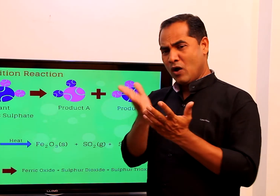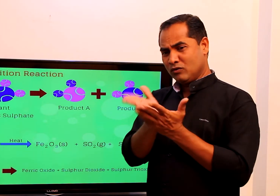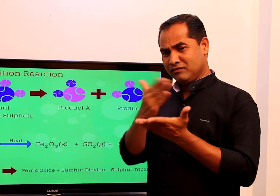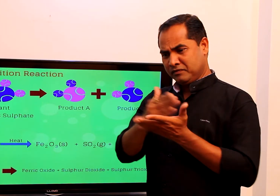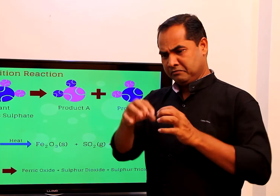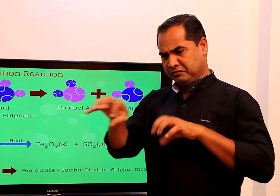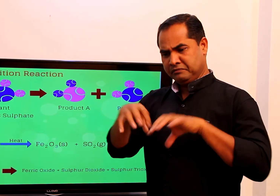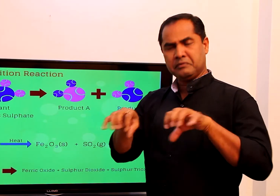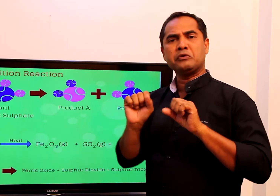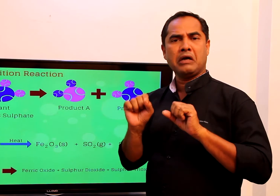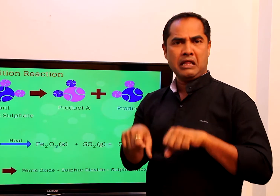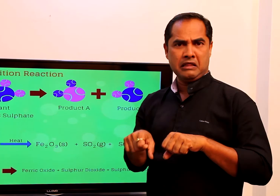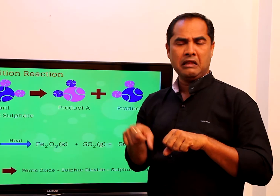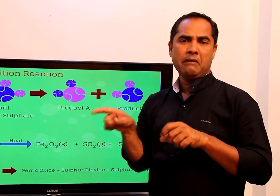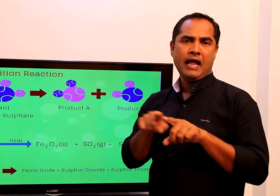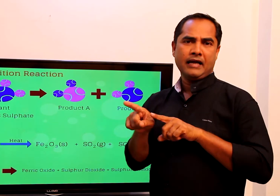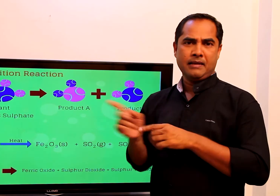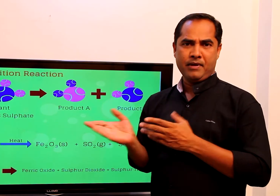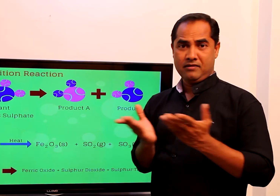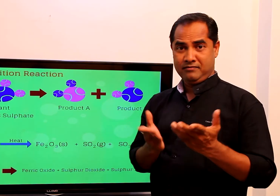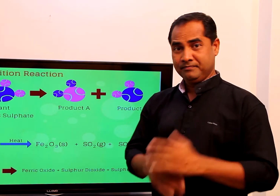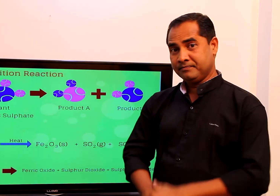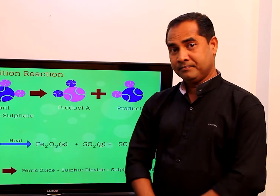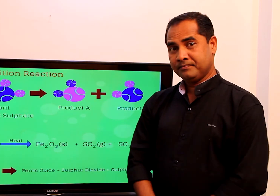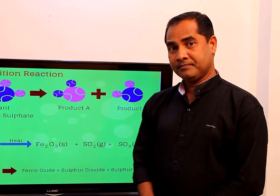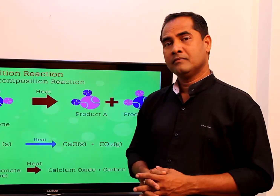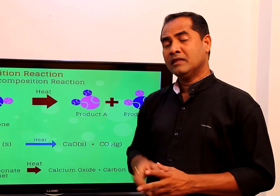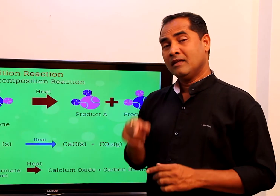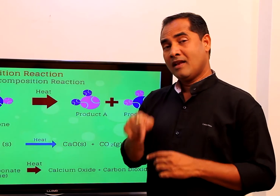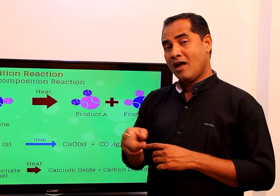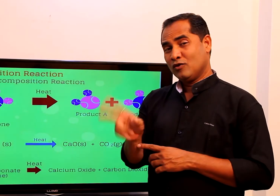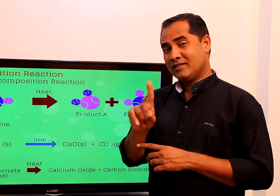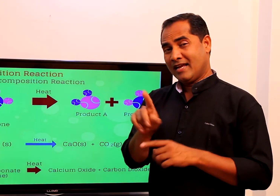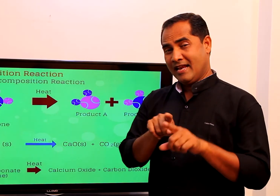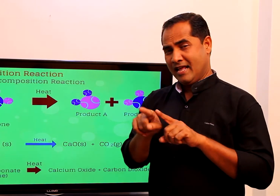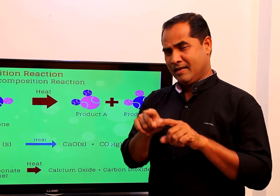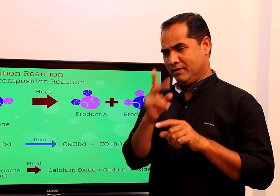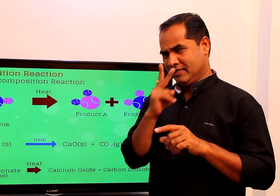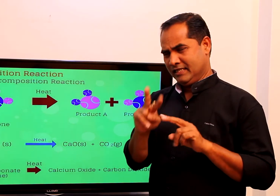one reactant breaks down into two or more products.